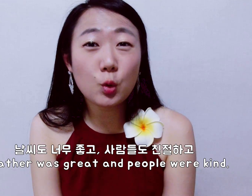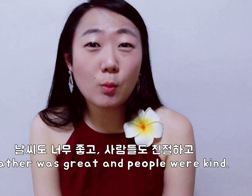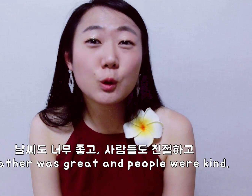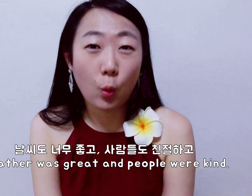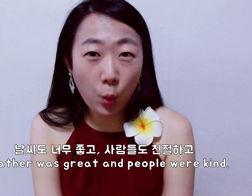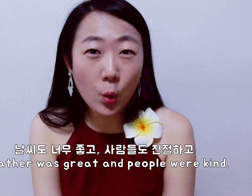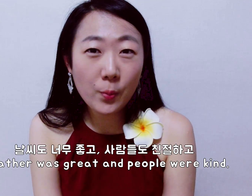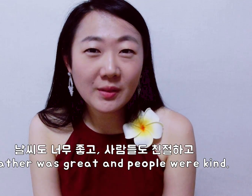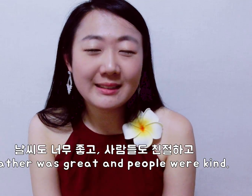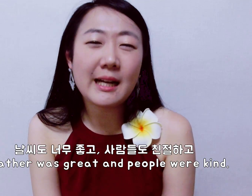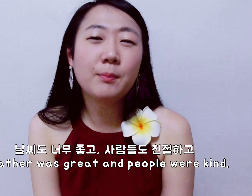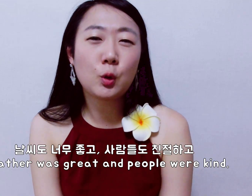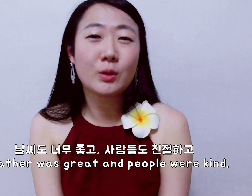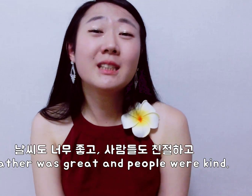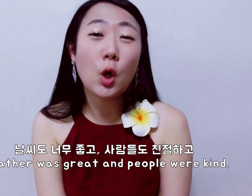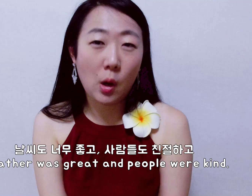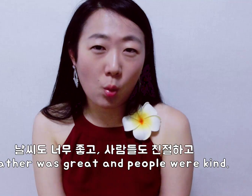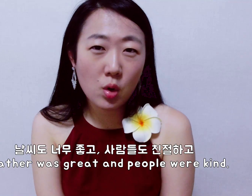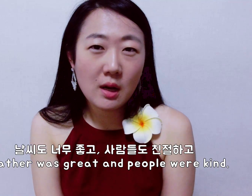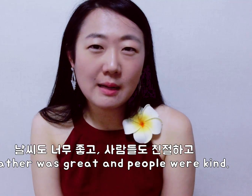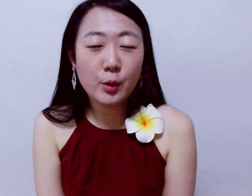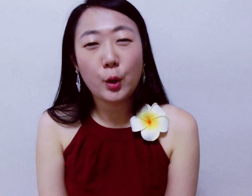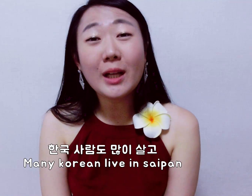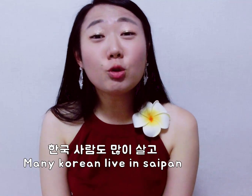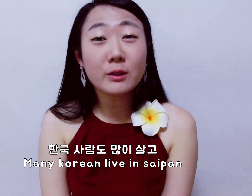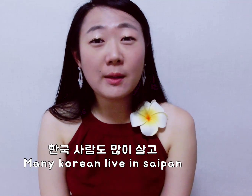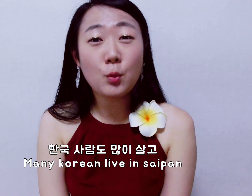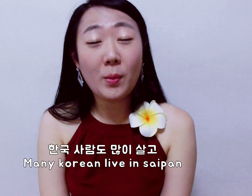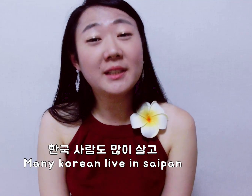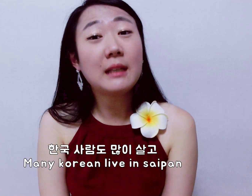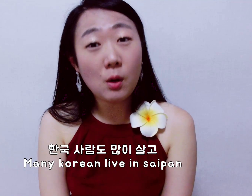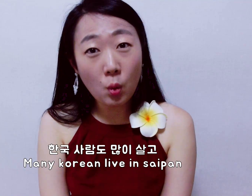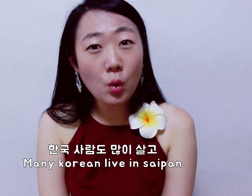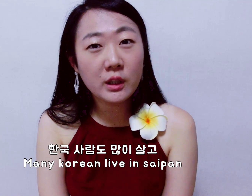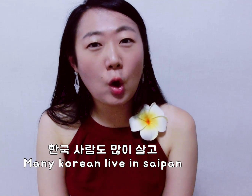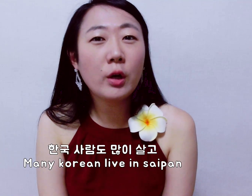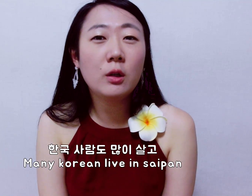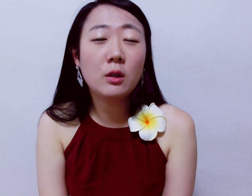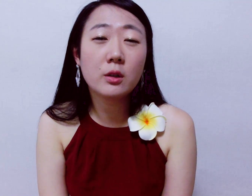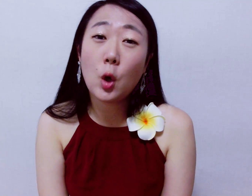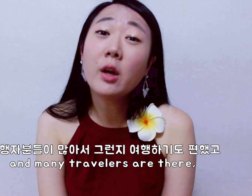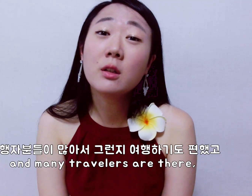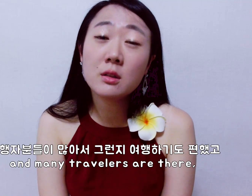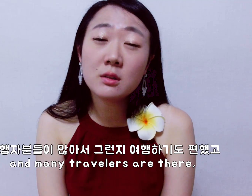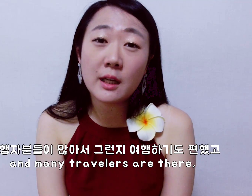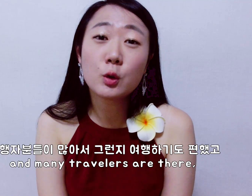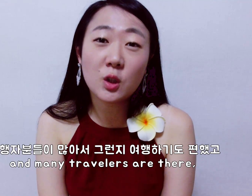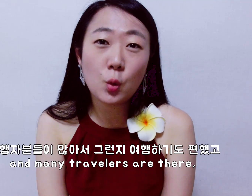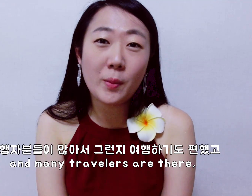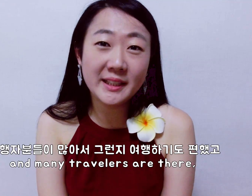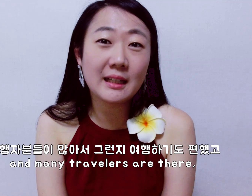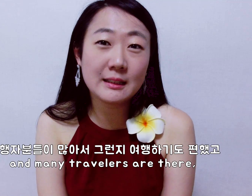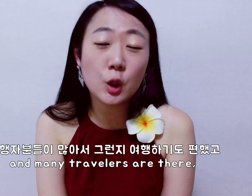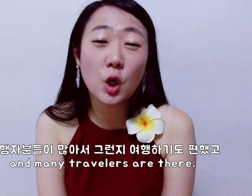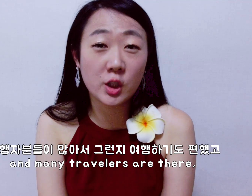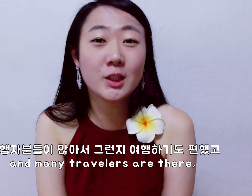and the tour was not so much great. hey sisters you really can't talk 너네 정말 말 못해 마지막 날에는 저희가 피자를 먹으러 갔어요 in last day we went to eat pizza. 피자집에 갔는데 정말 미국식 피자를 보고서 in pizza house me and my deaf friend saw real usa-style pizza 저랑 농인 친구가 주문을 했어요 and made an order.